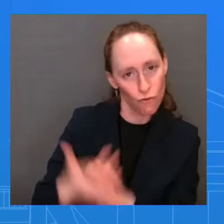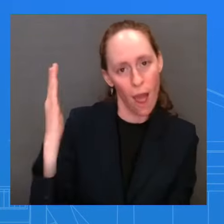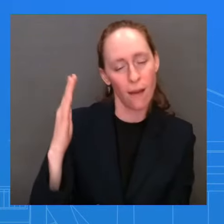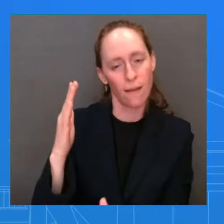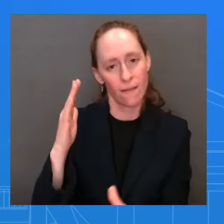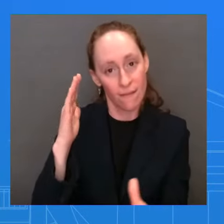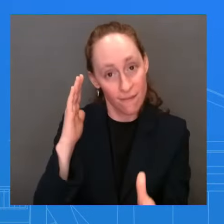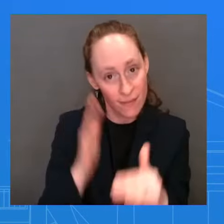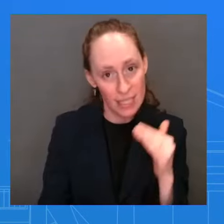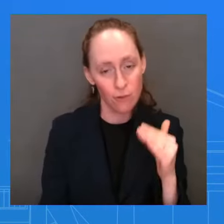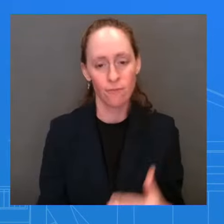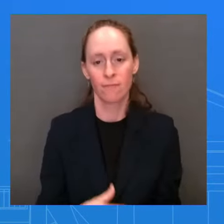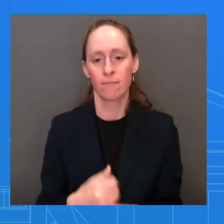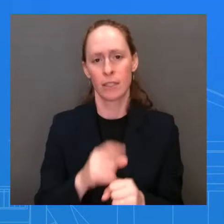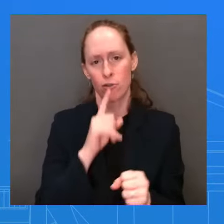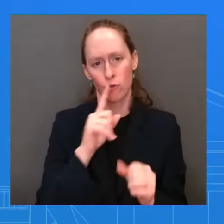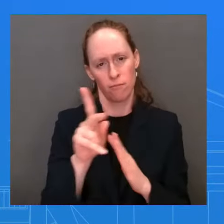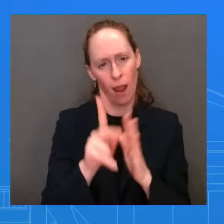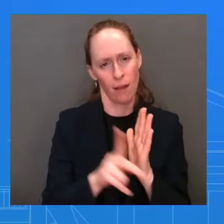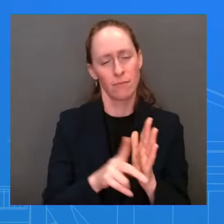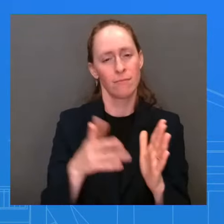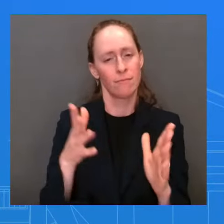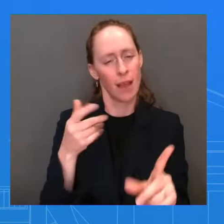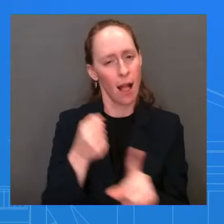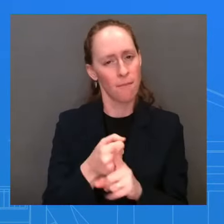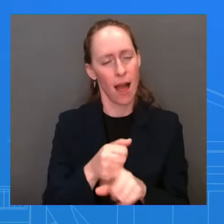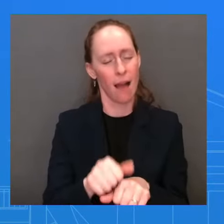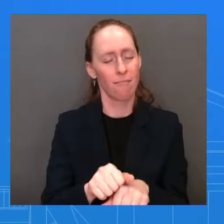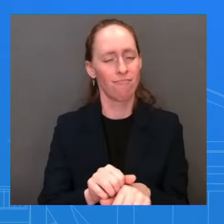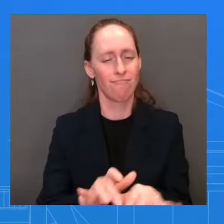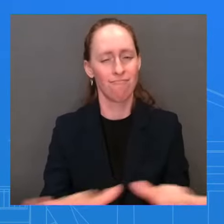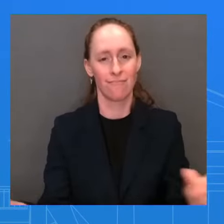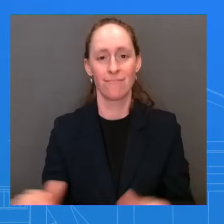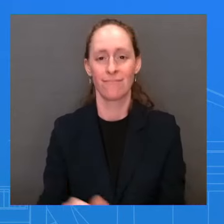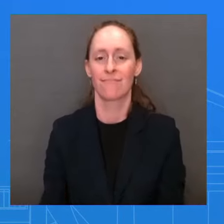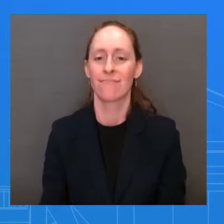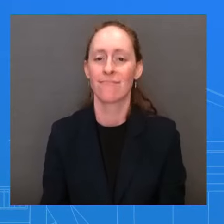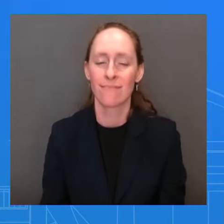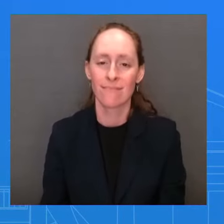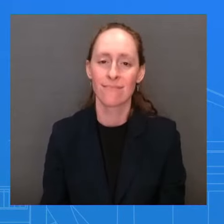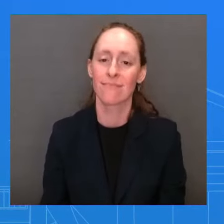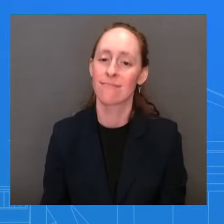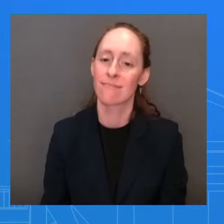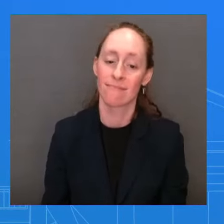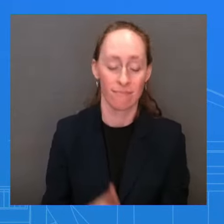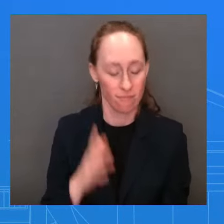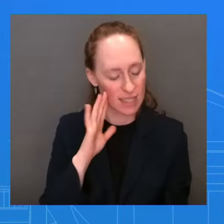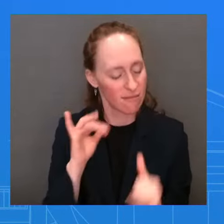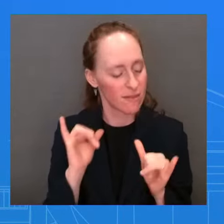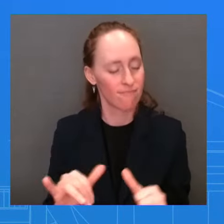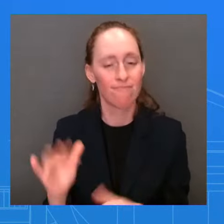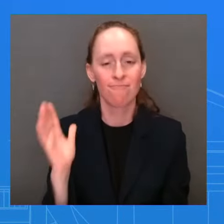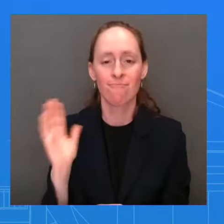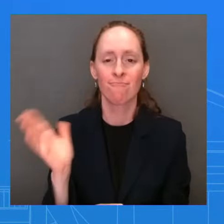And so, you're al- -- you're going to continue to hear him say this. He say -- he said this the past -- the past year or the past several months.